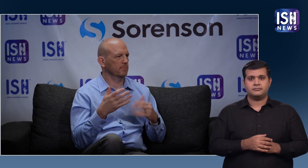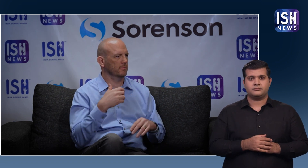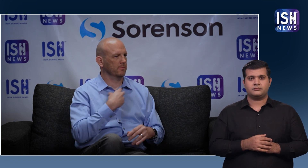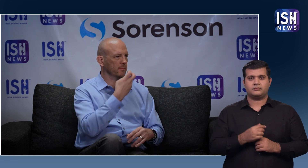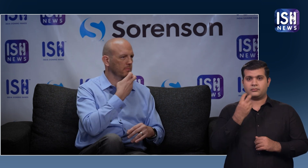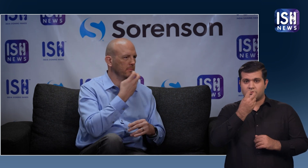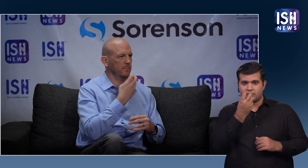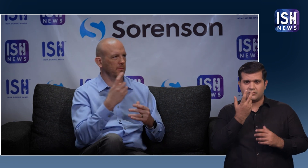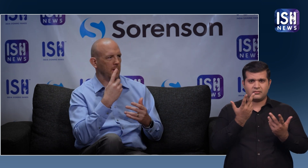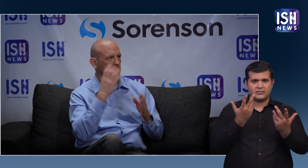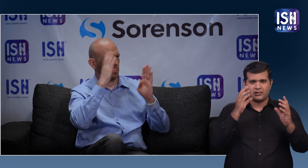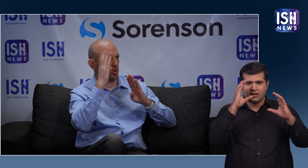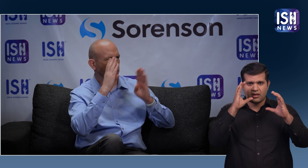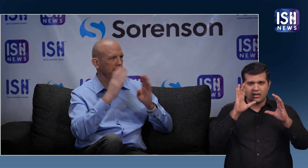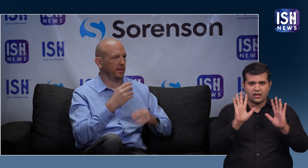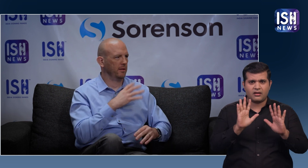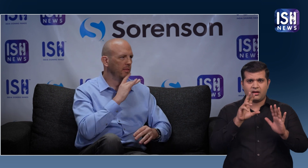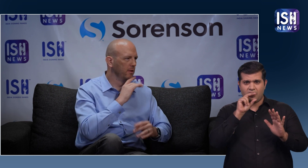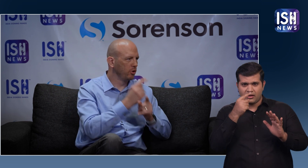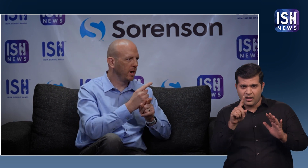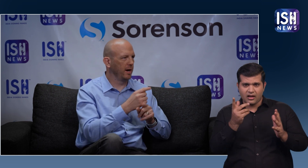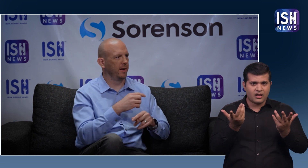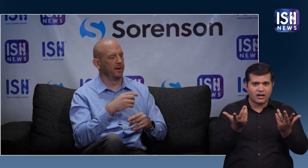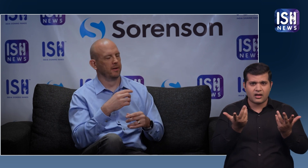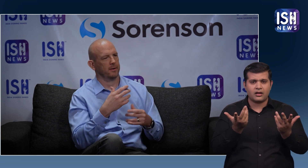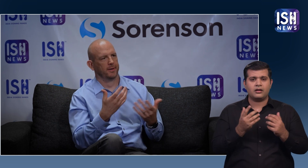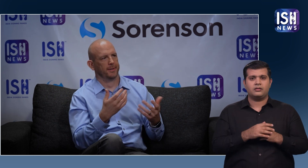While lip-reading, I was always worried whether the speech was correct or not.